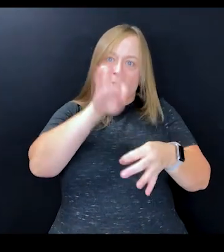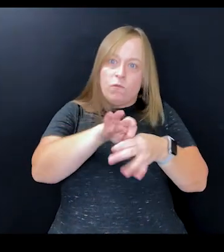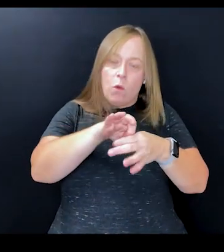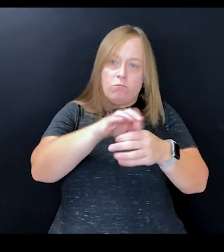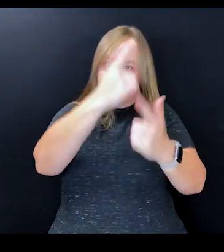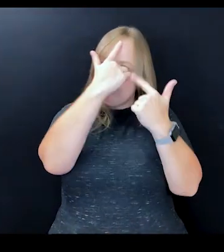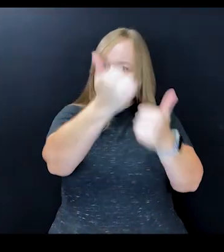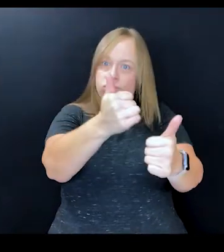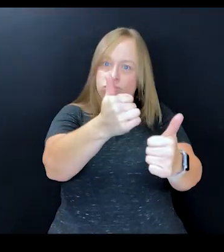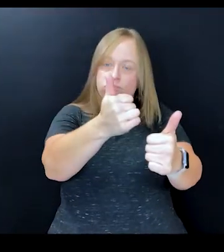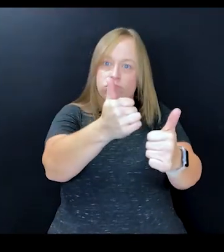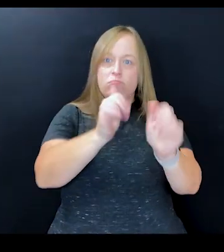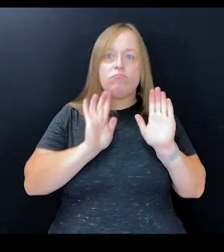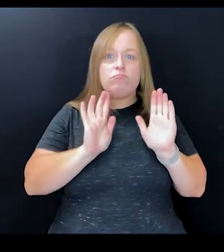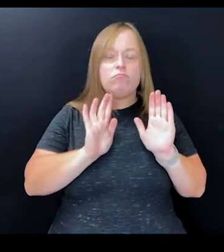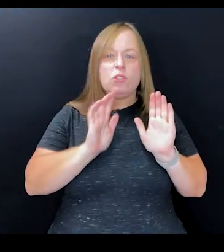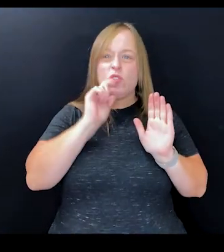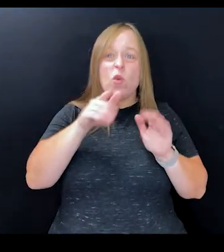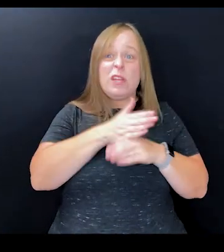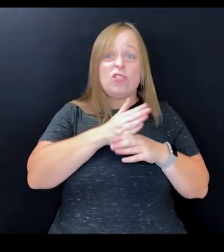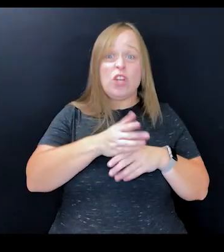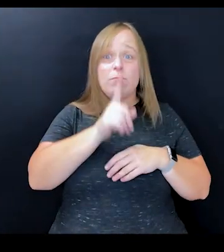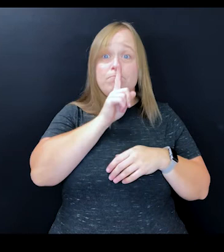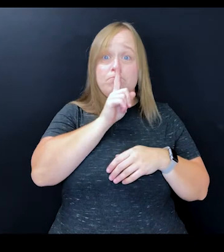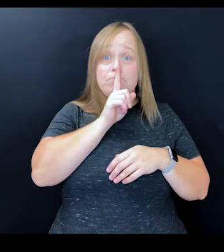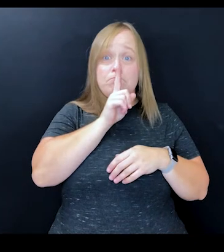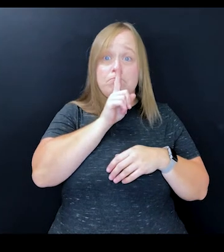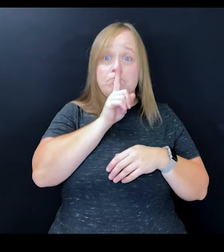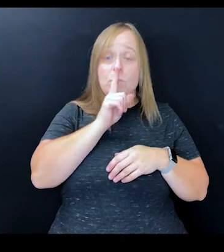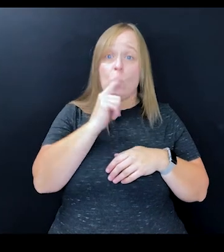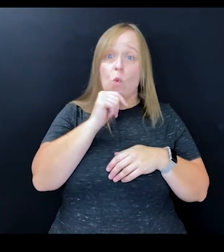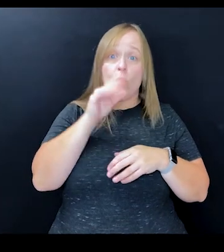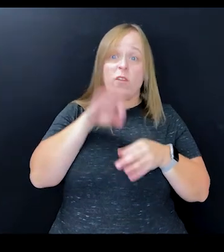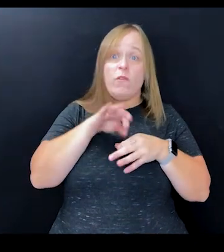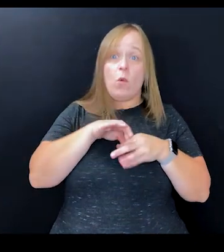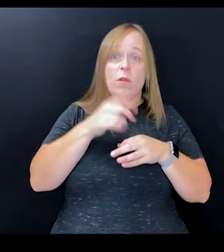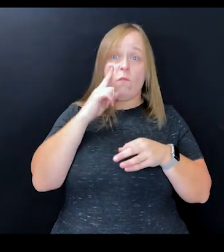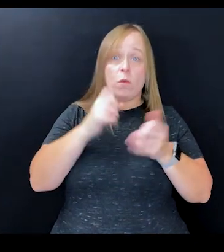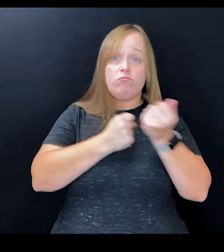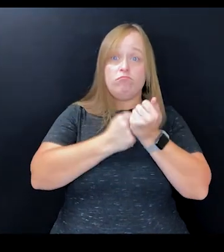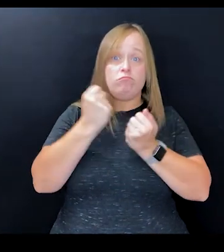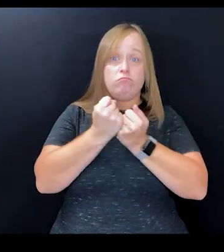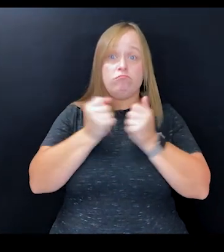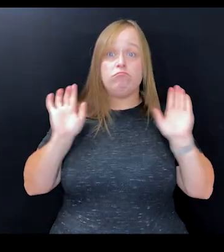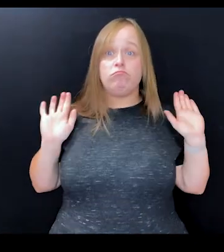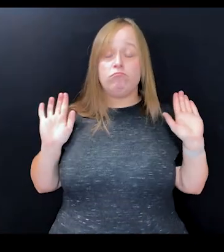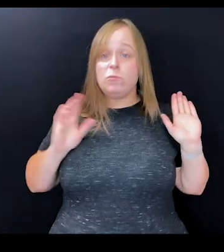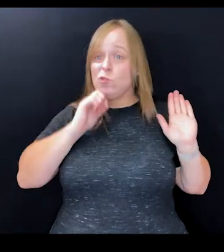It is your choice and you don't need to share with anyone if you don't want to tell anyone how you're voting.